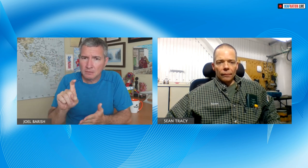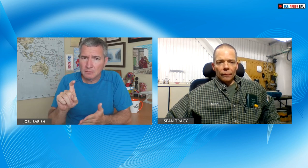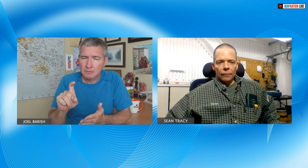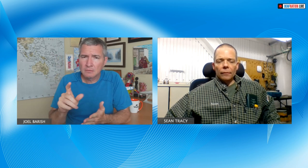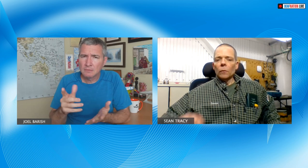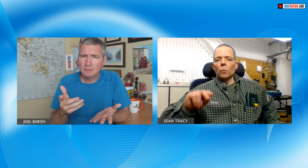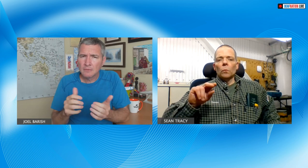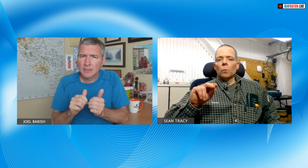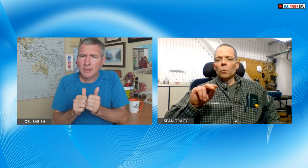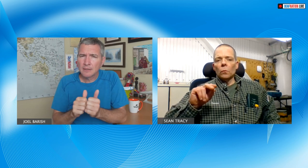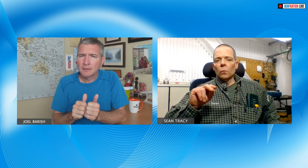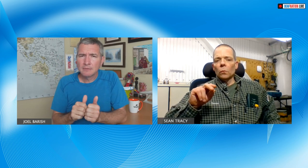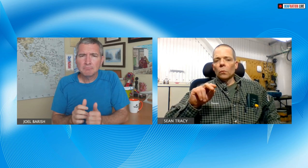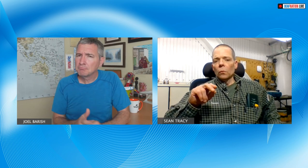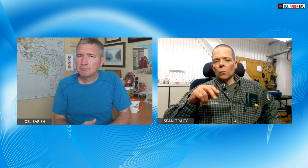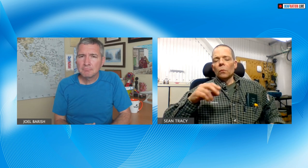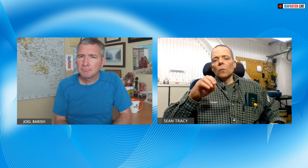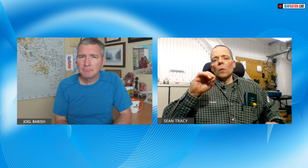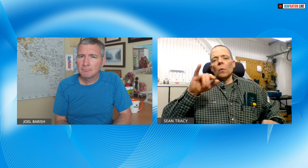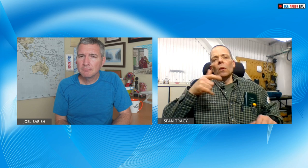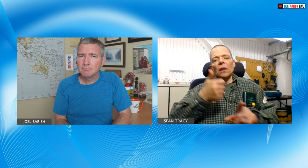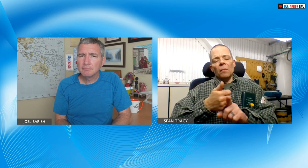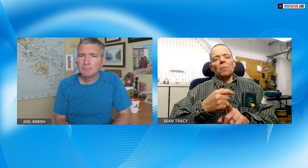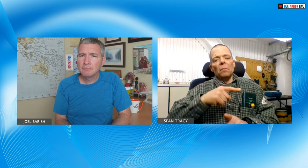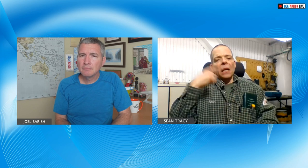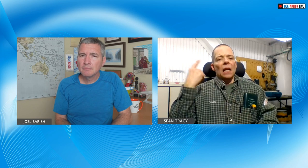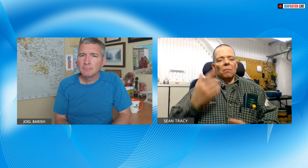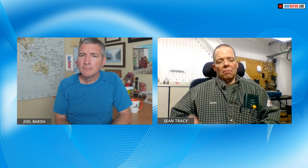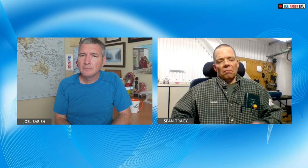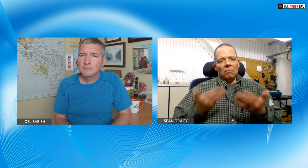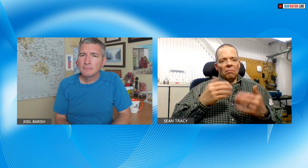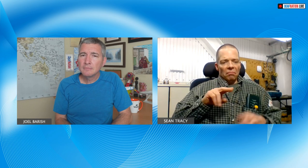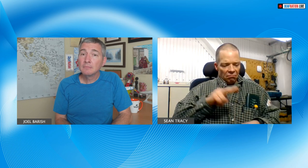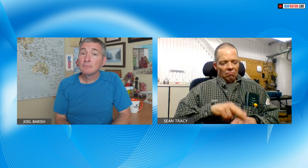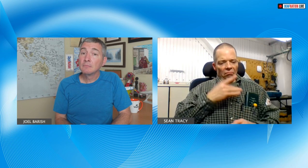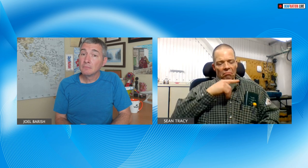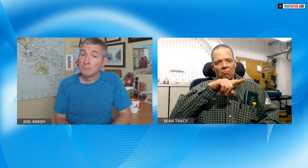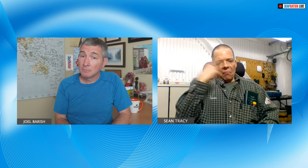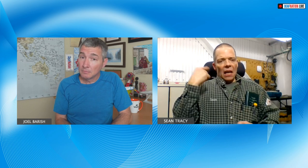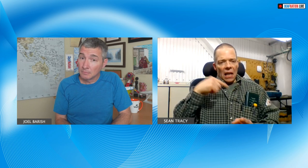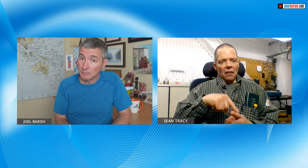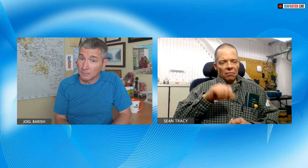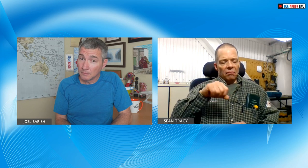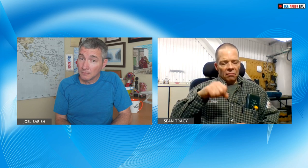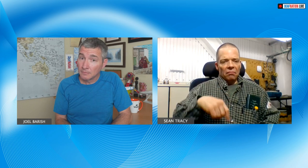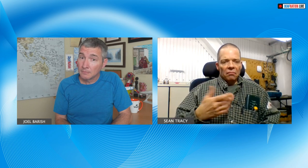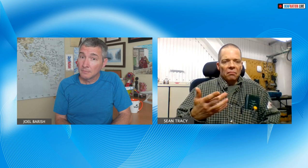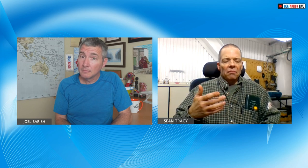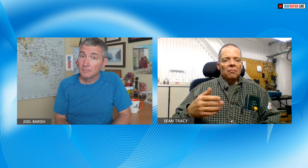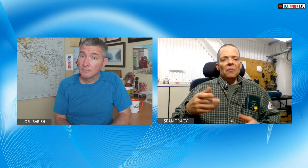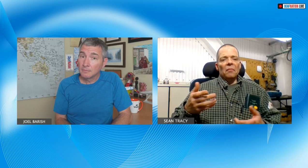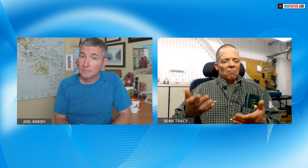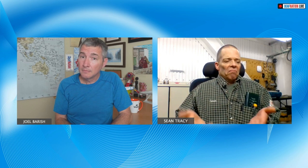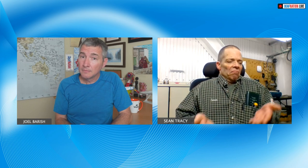No. Oil is always black. It's natural color is black.